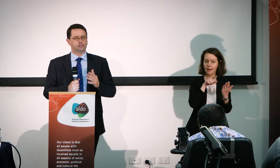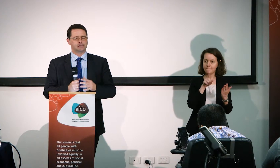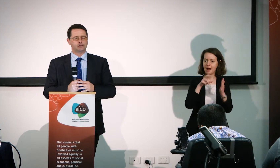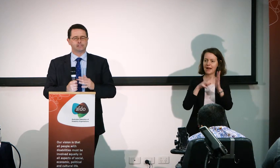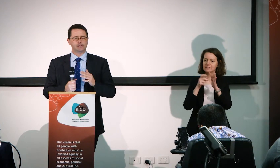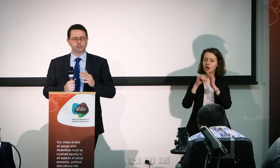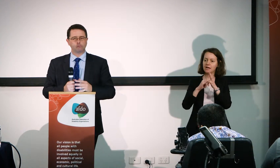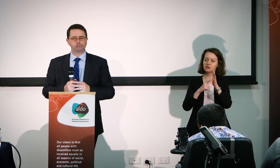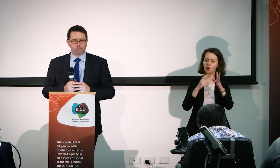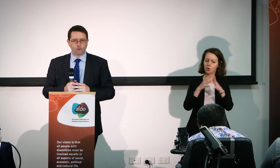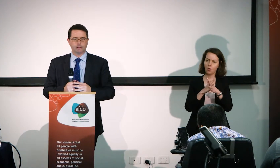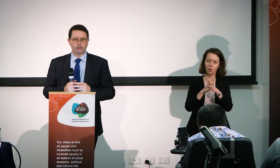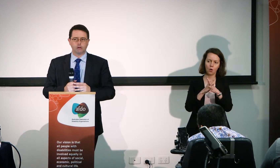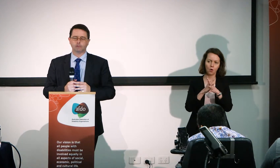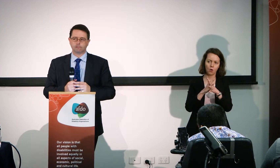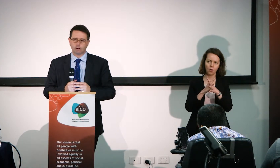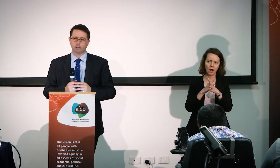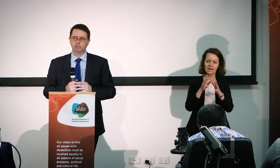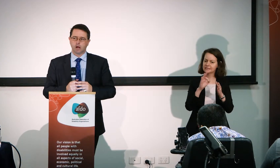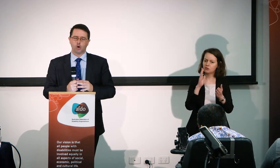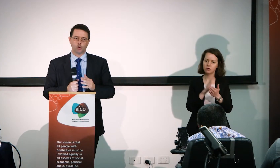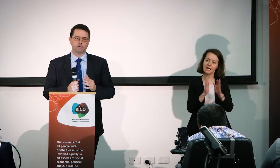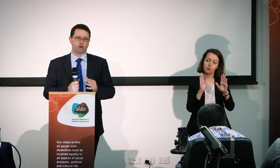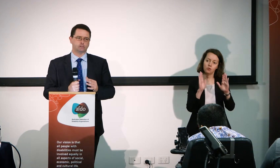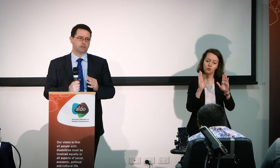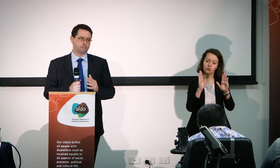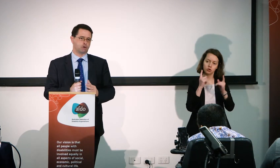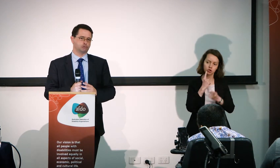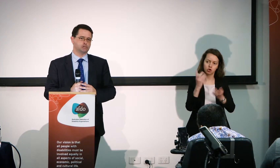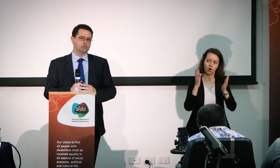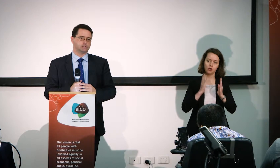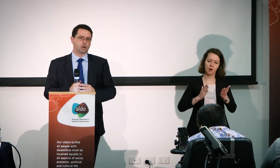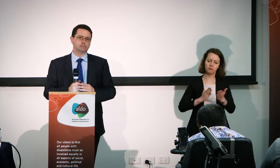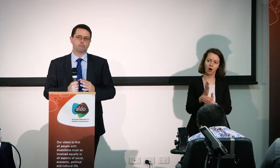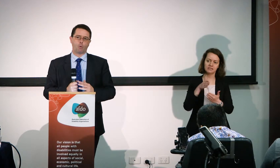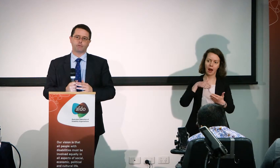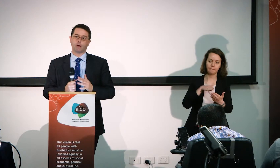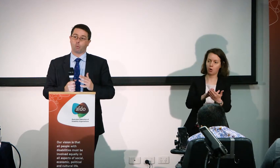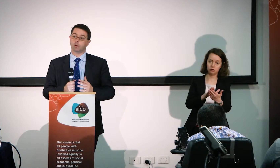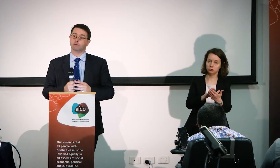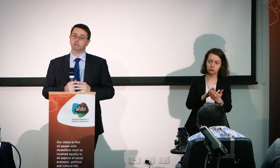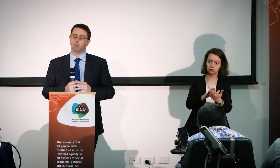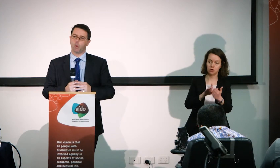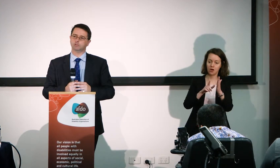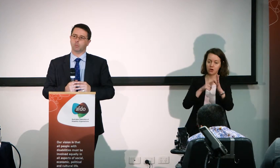does not truly reflect a human rights approach. So, it's important that we all work towards